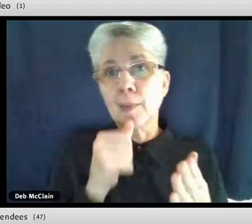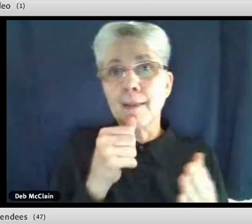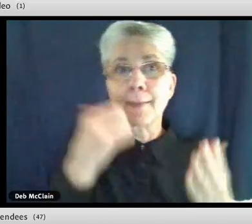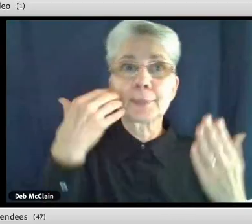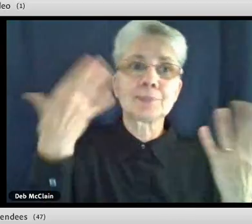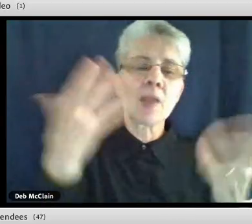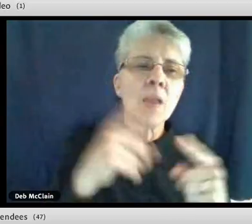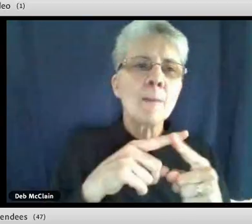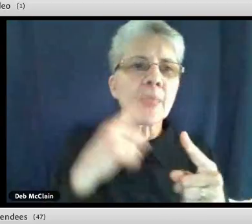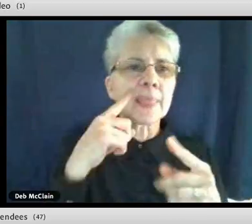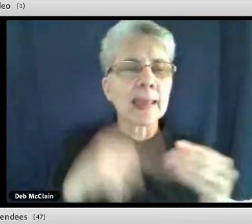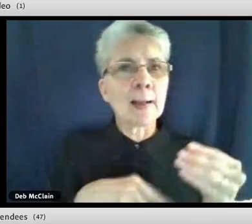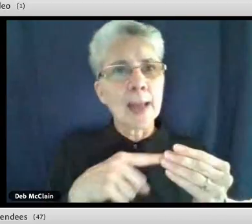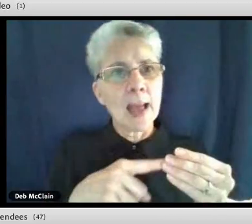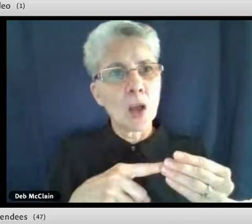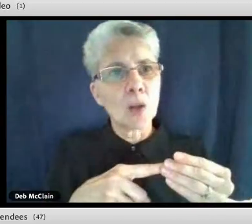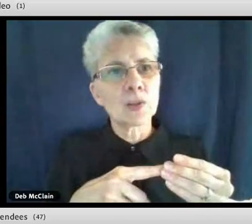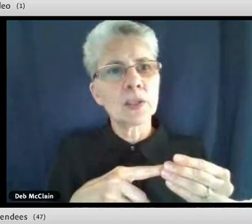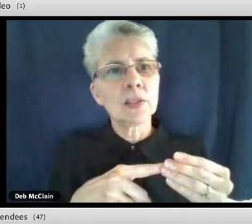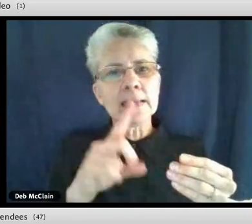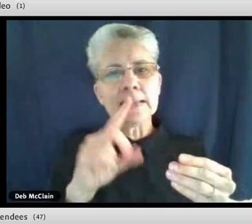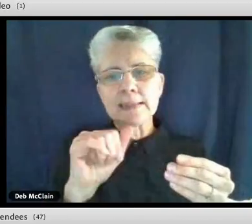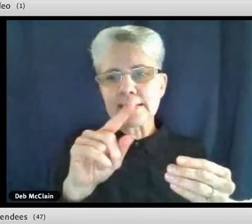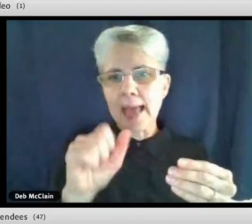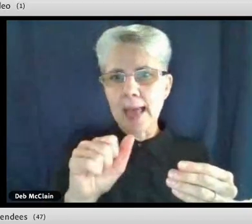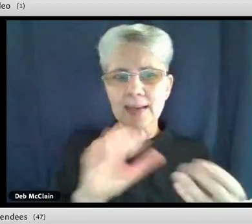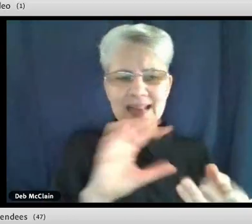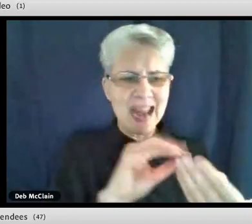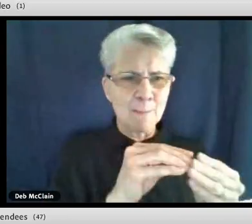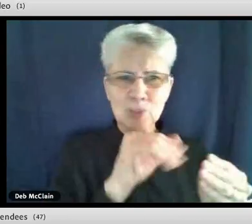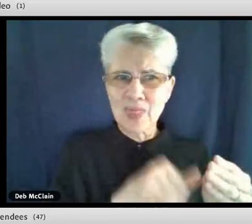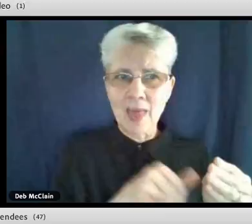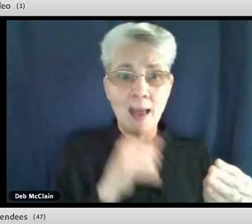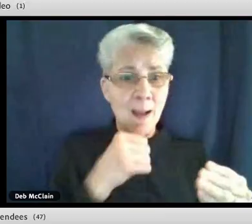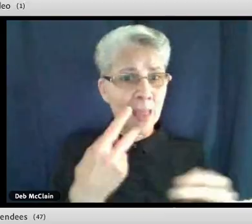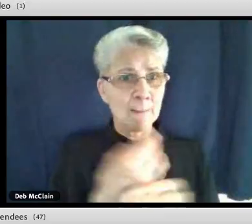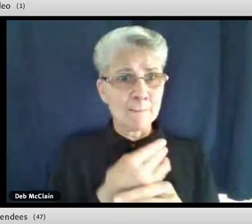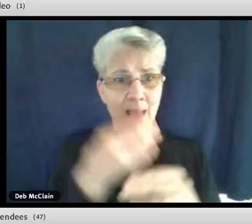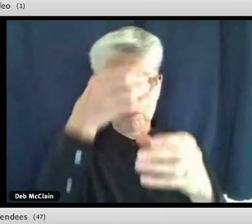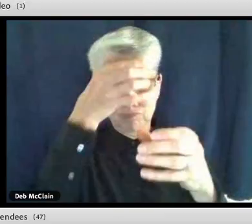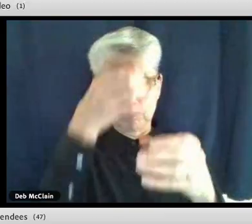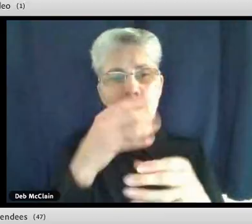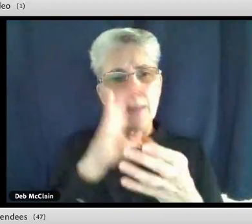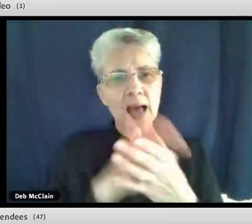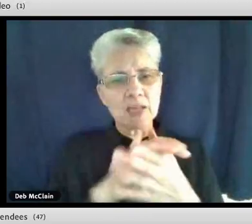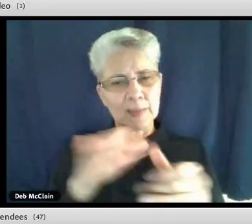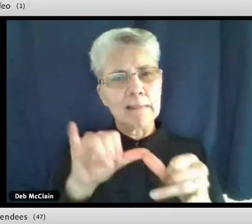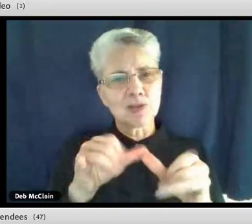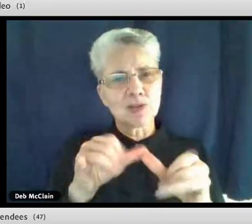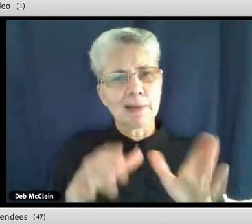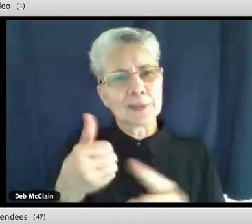but thinking about datas and numbers. I'm not a math genius. My husband is an engineer, and he is absolutely a math genius,